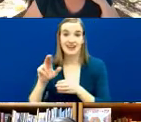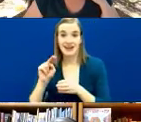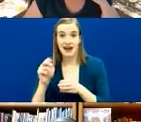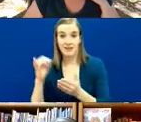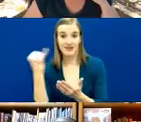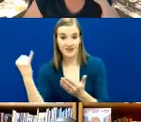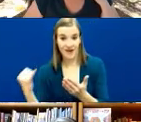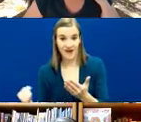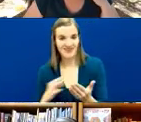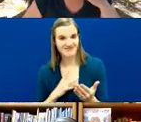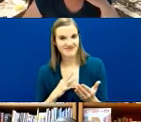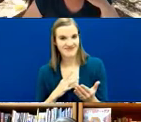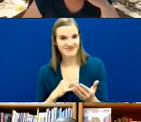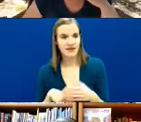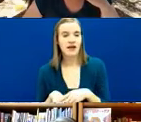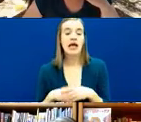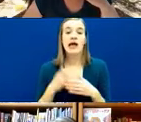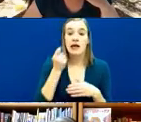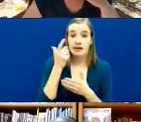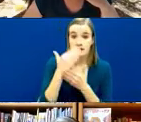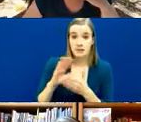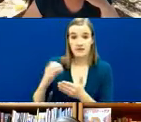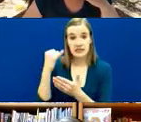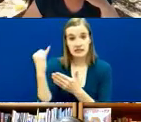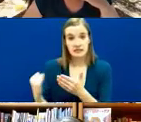directly from the news coverage. This is a picture of the signing of the ADA,